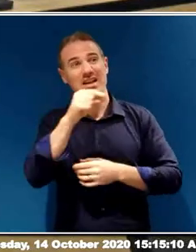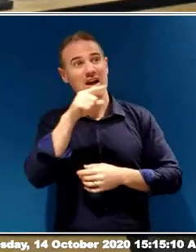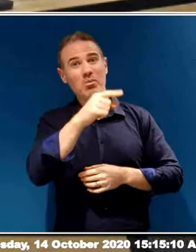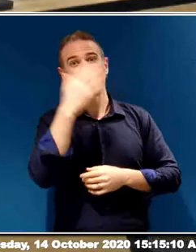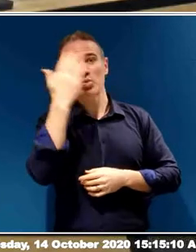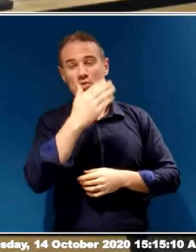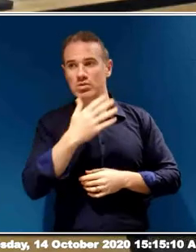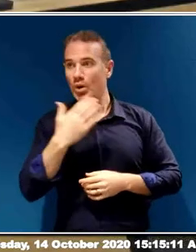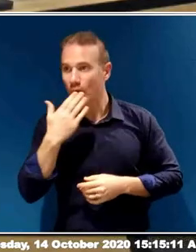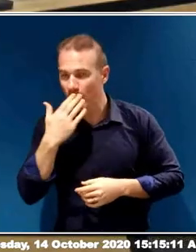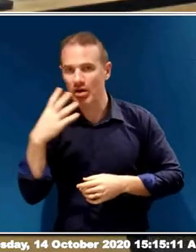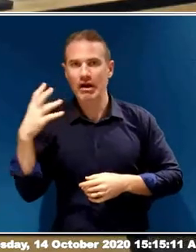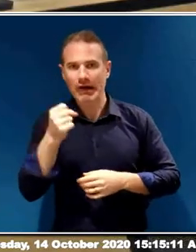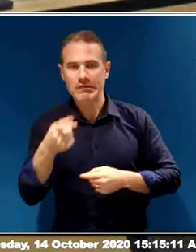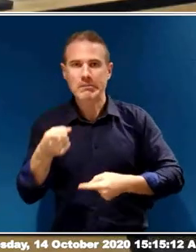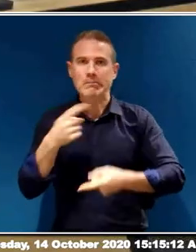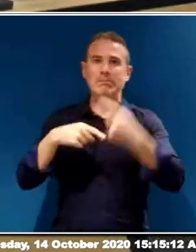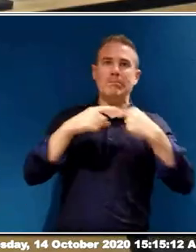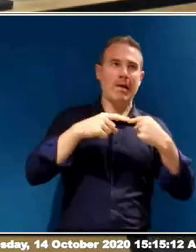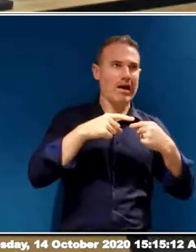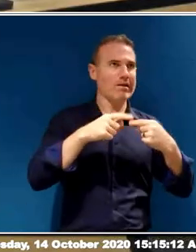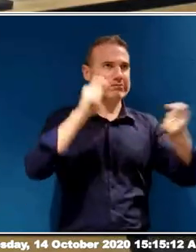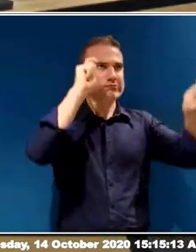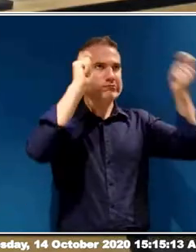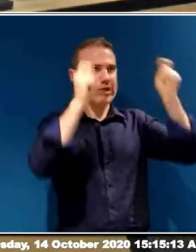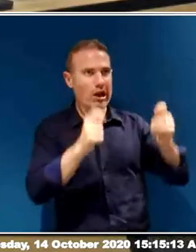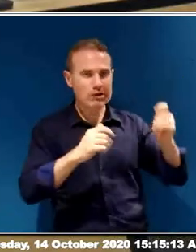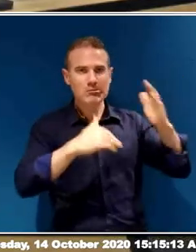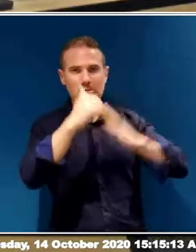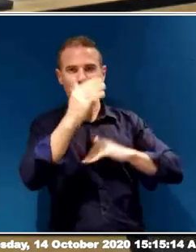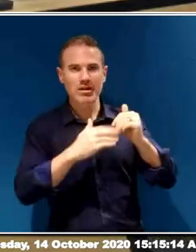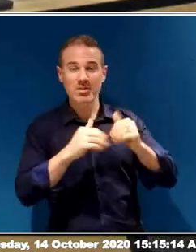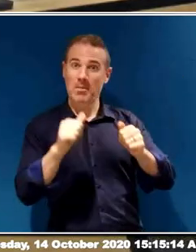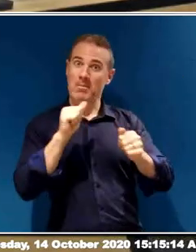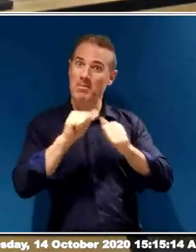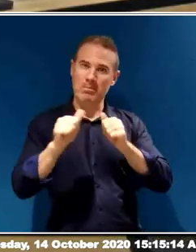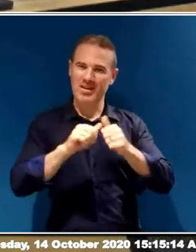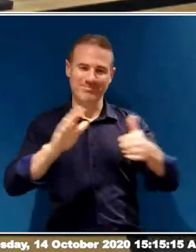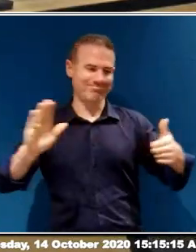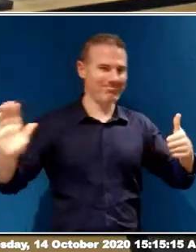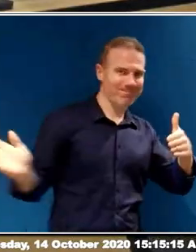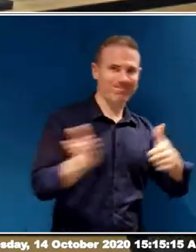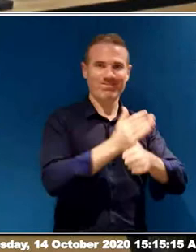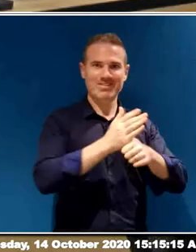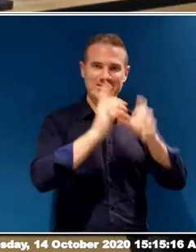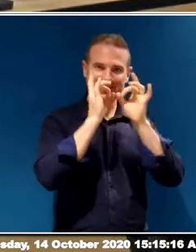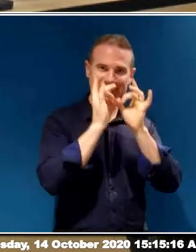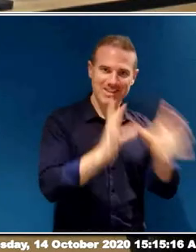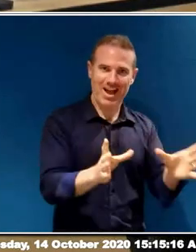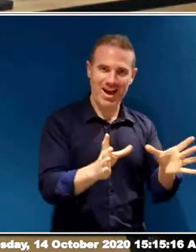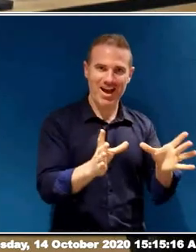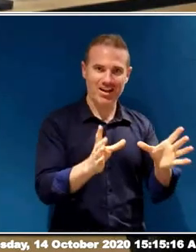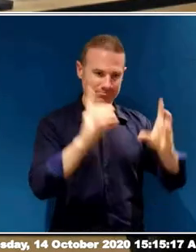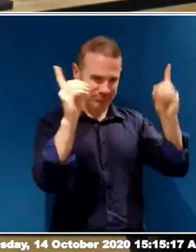from the start which takes into account a proper facility? That's absolutely correct.